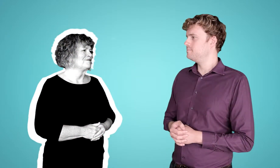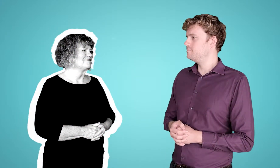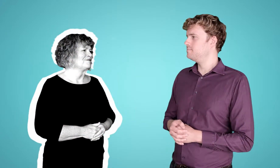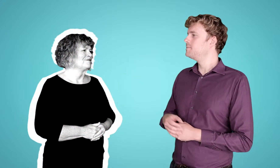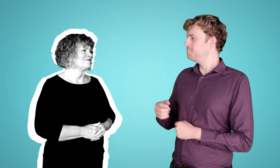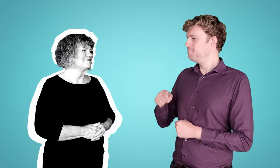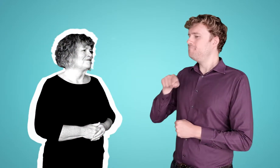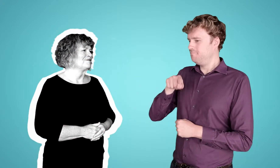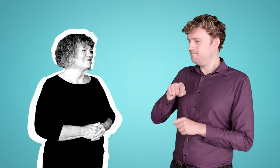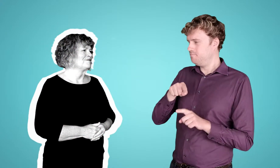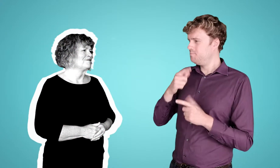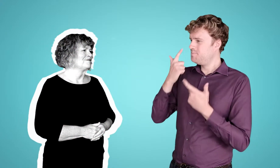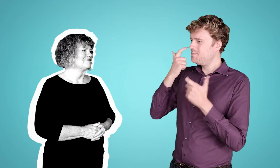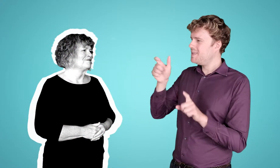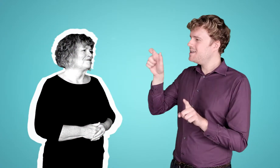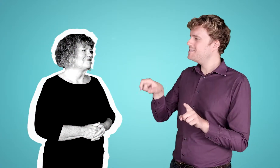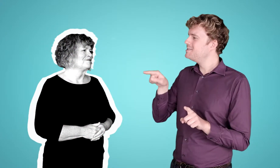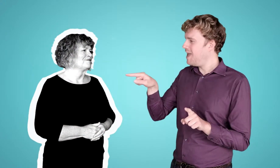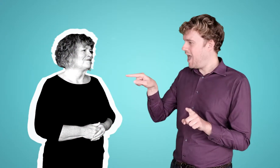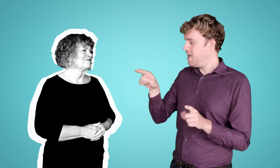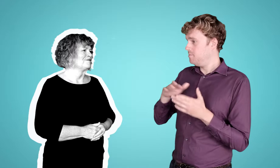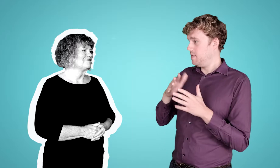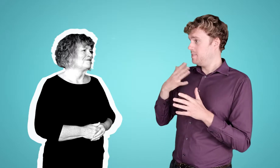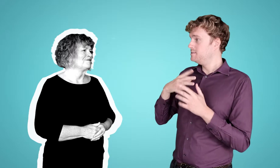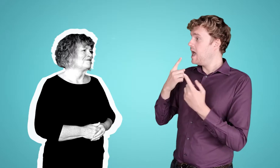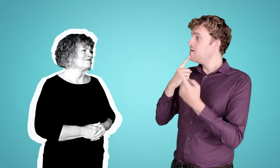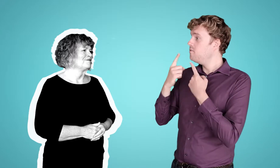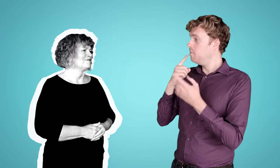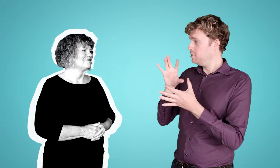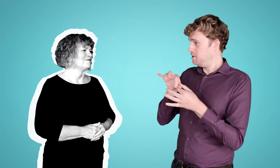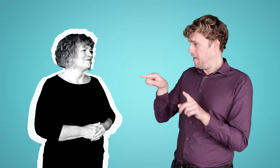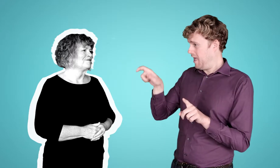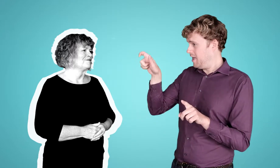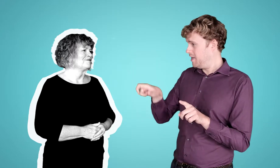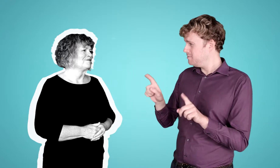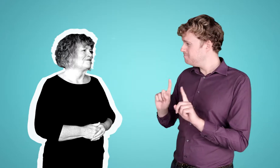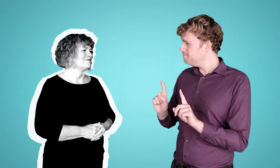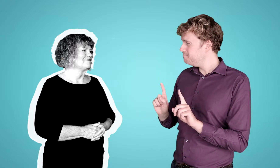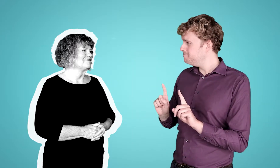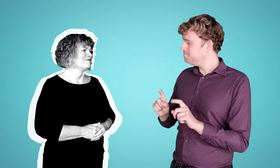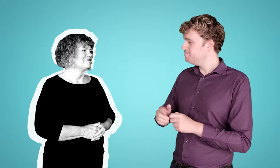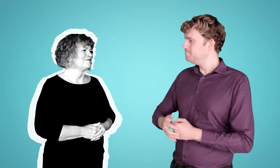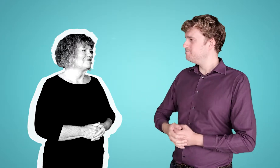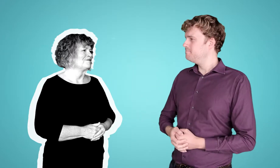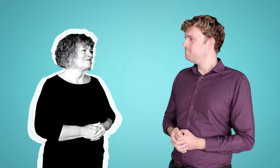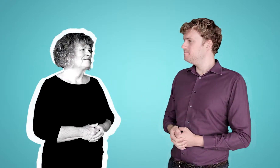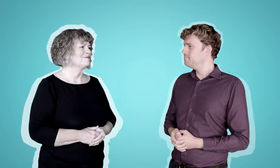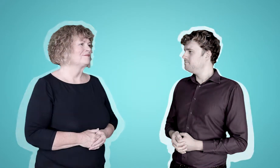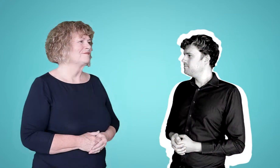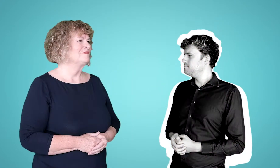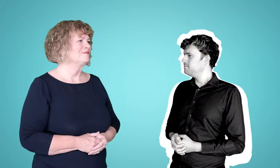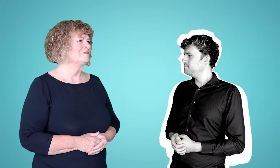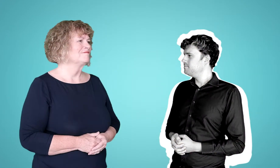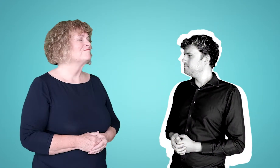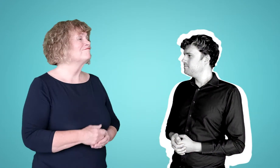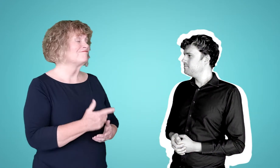And will a person need any information on the person who is being cared for?